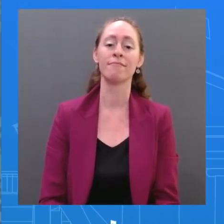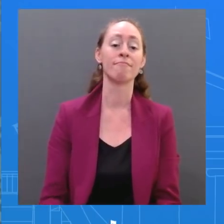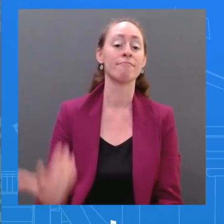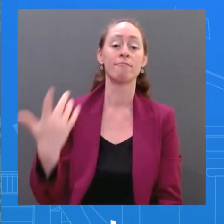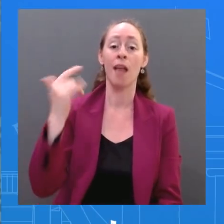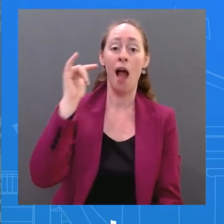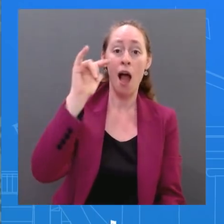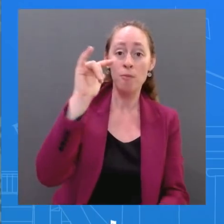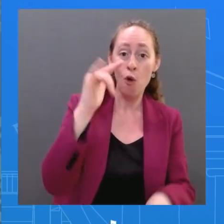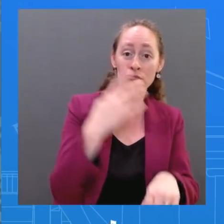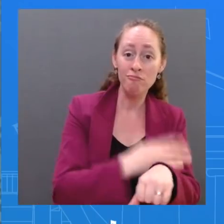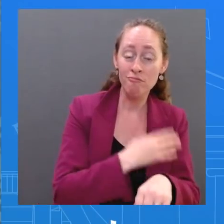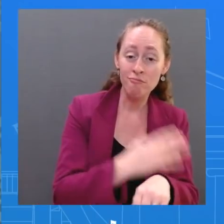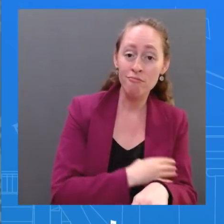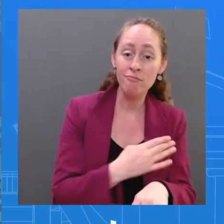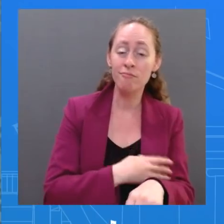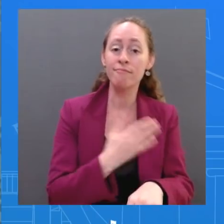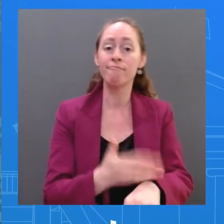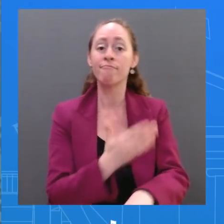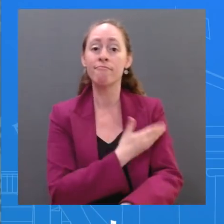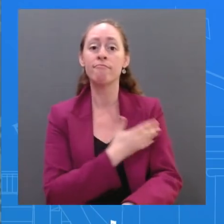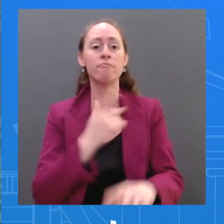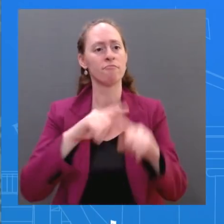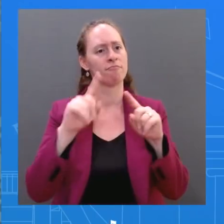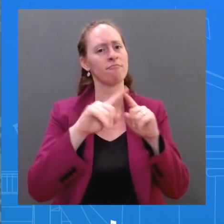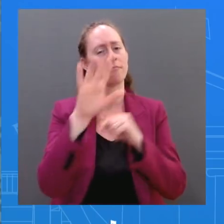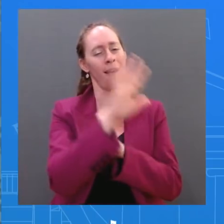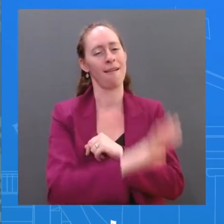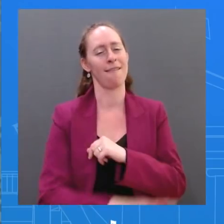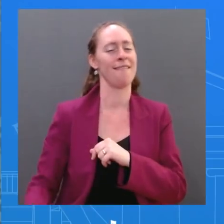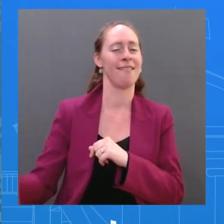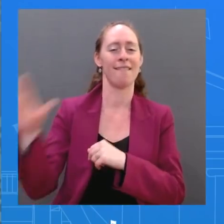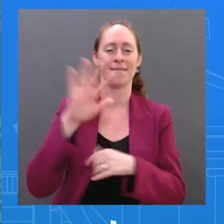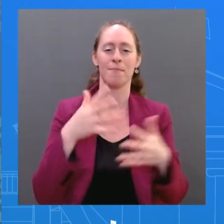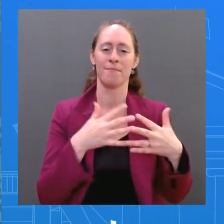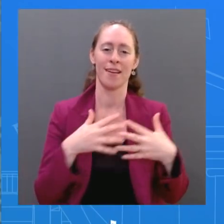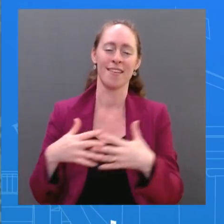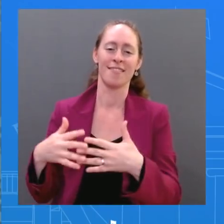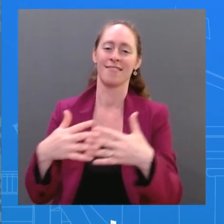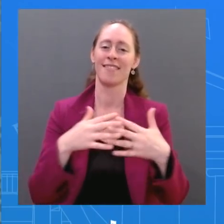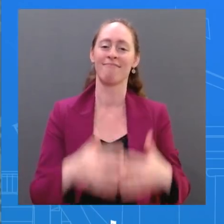So investing in terminals is not something the federal government typically takes on;